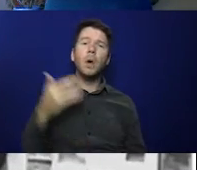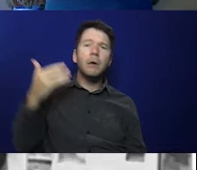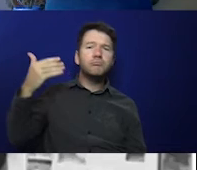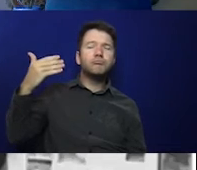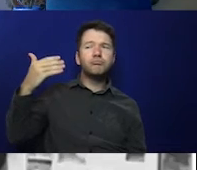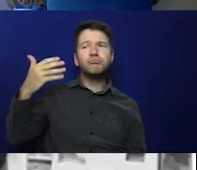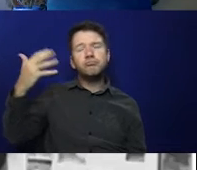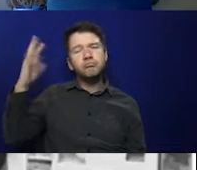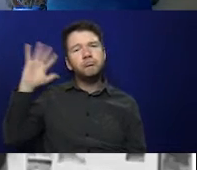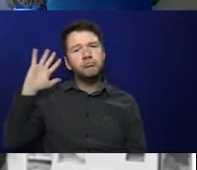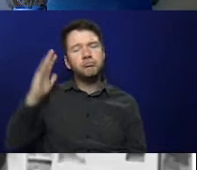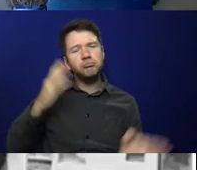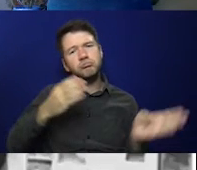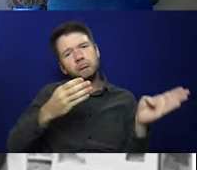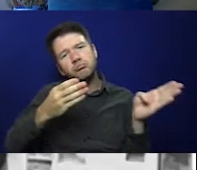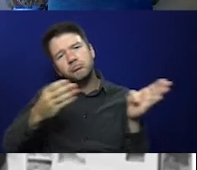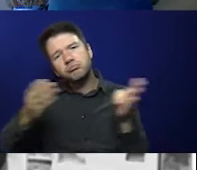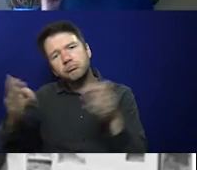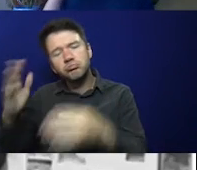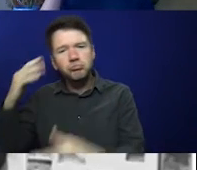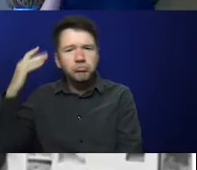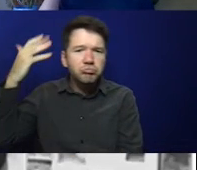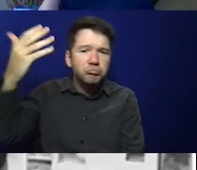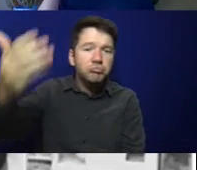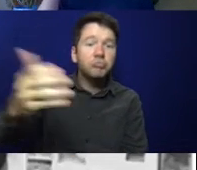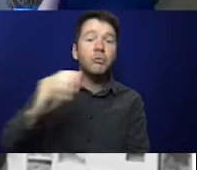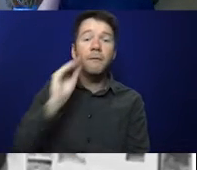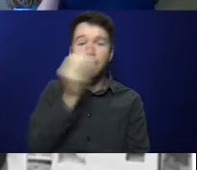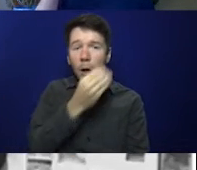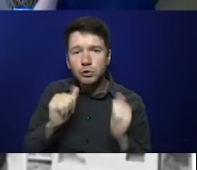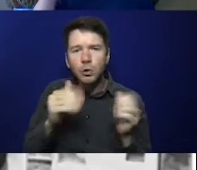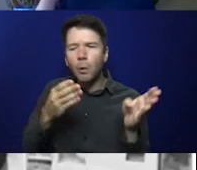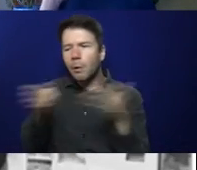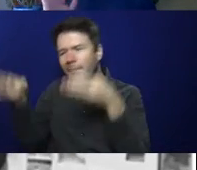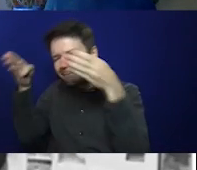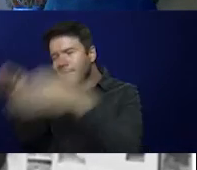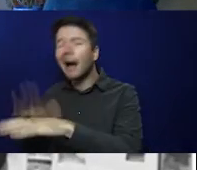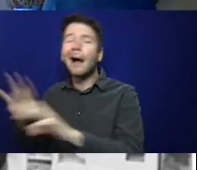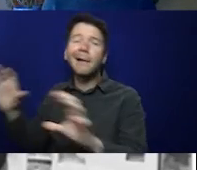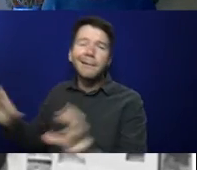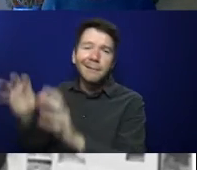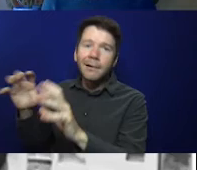Although gradually the Flower Show became more focused on ornamental plants, an emphasis